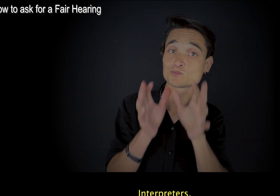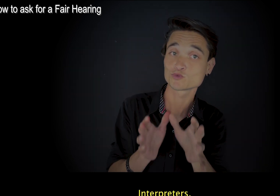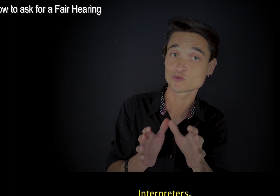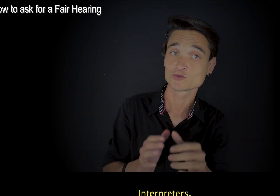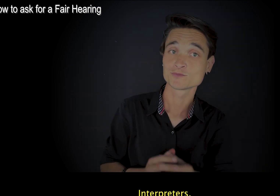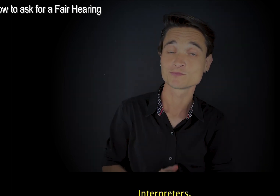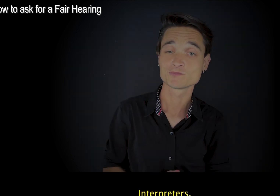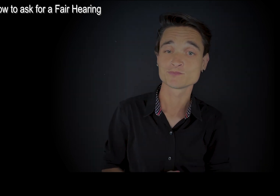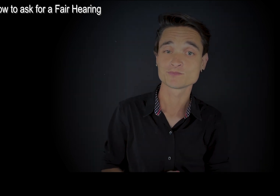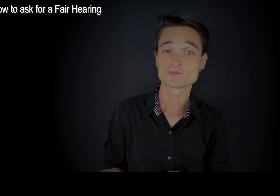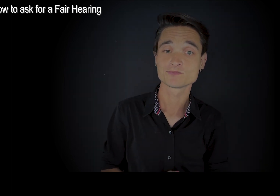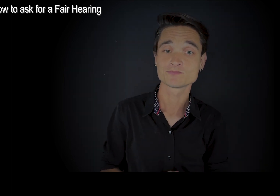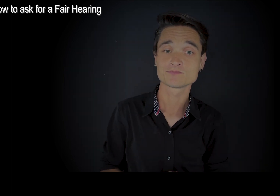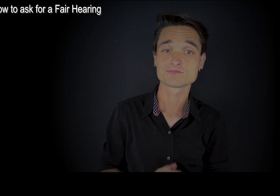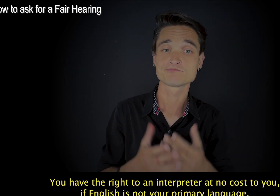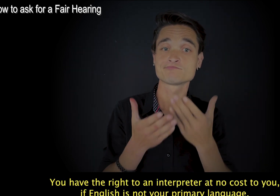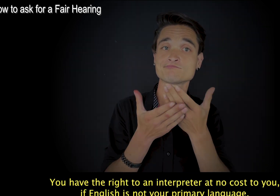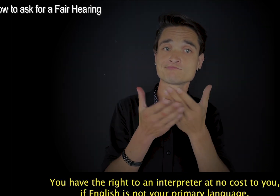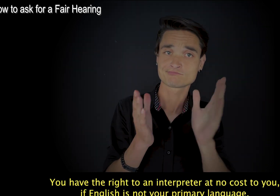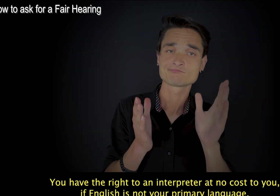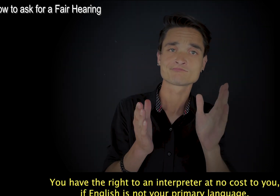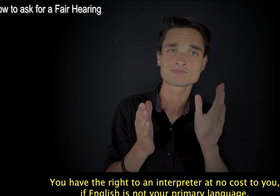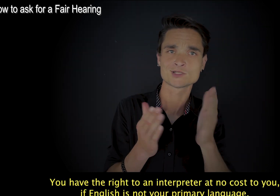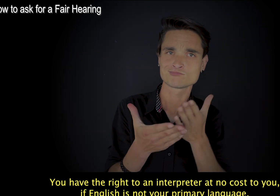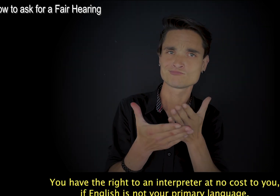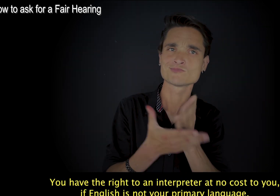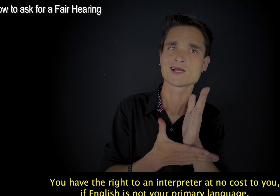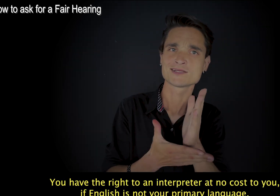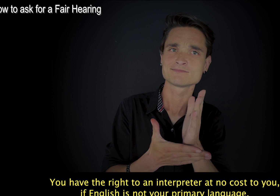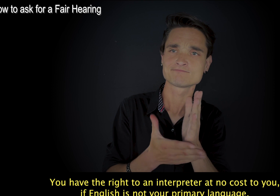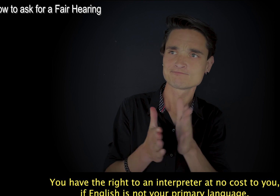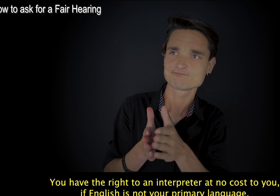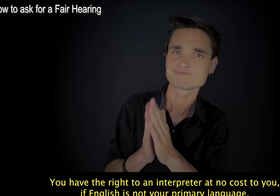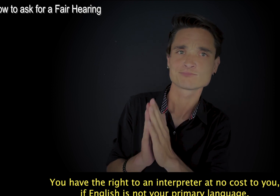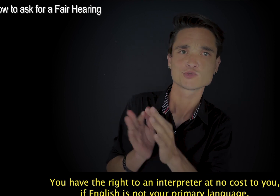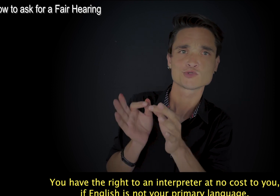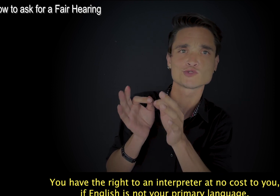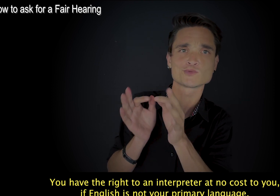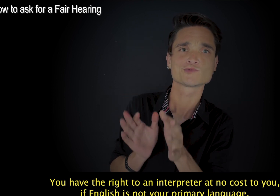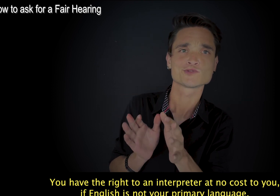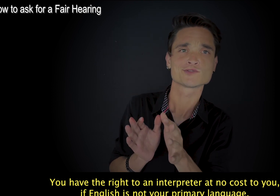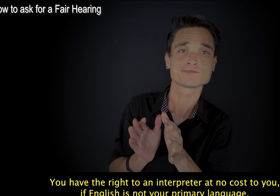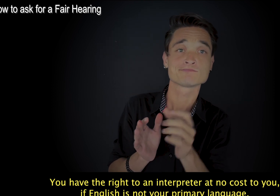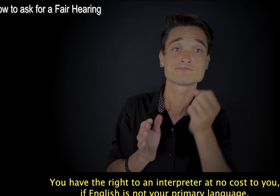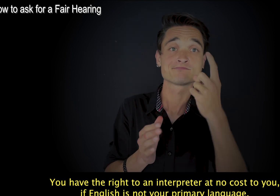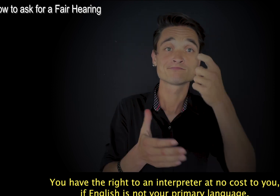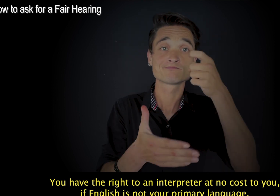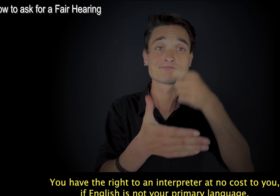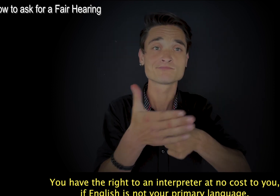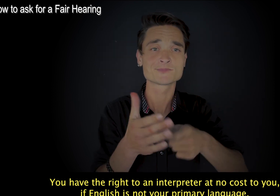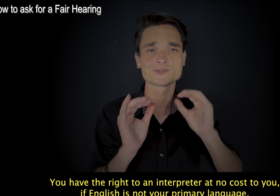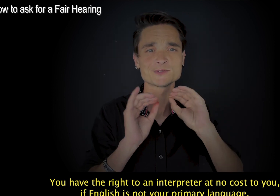Interpreters, You have the right to an interpreter at no cost to you, if English is not your primary language,